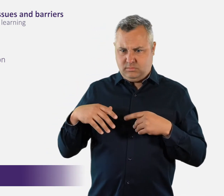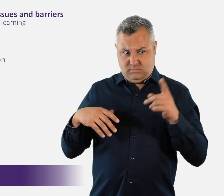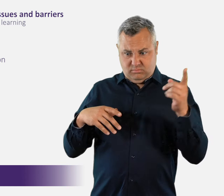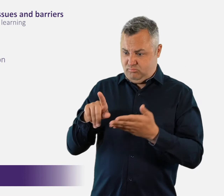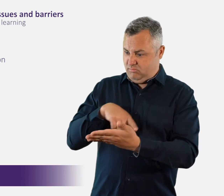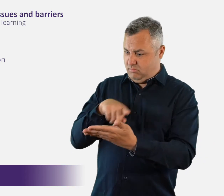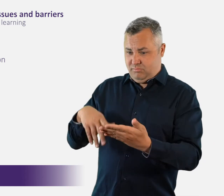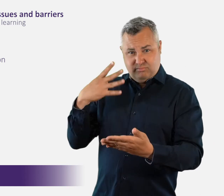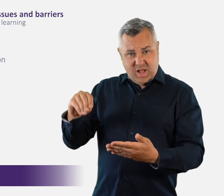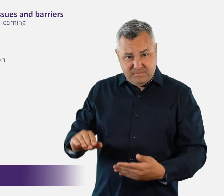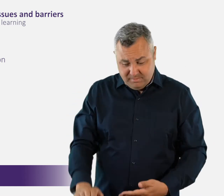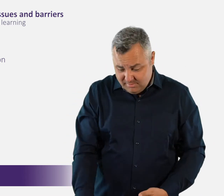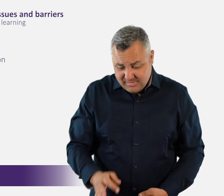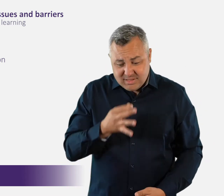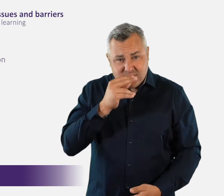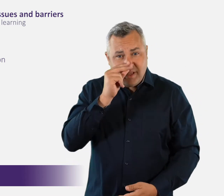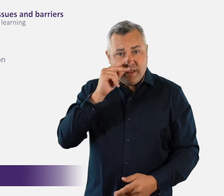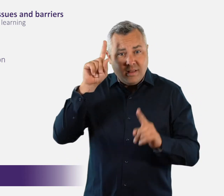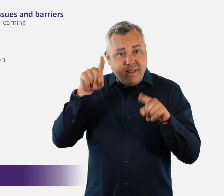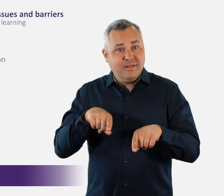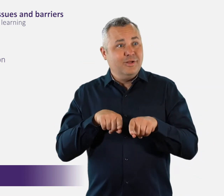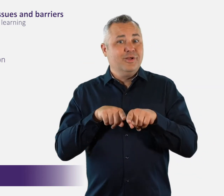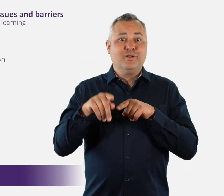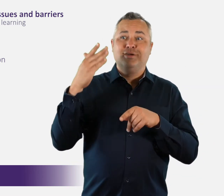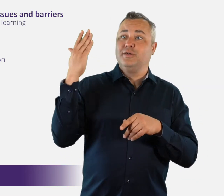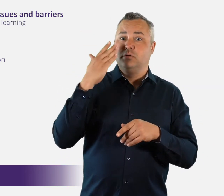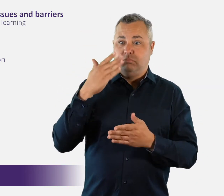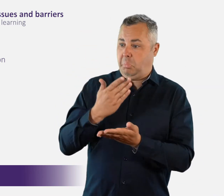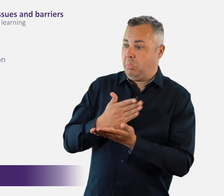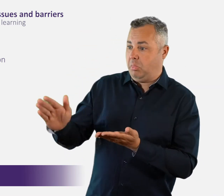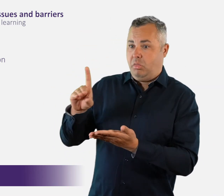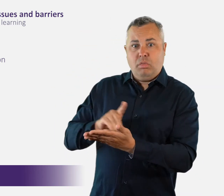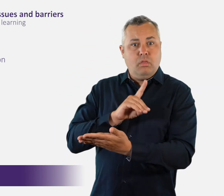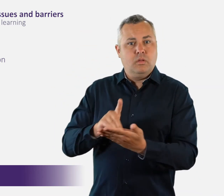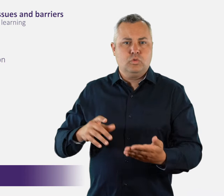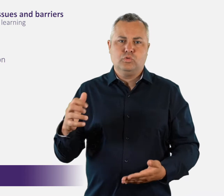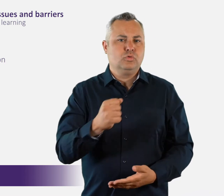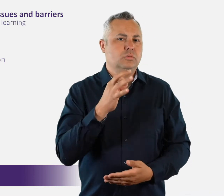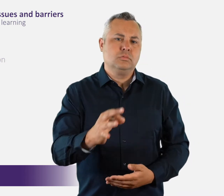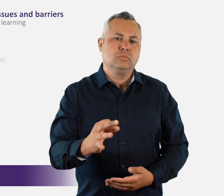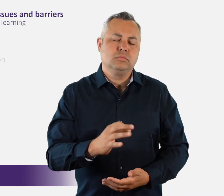exclusion and discrimination from the very beginning of learning.